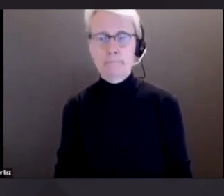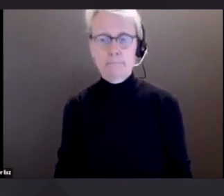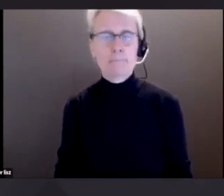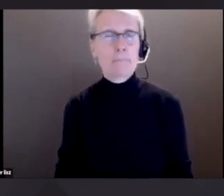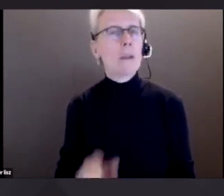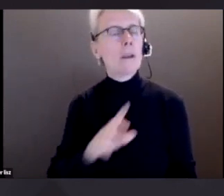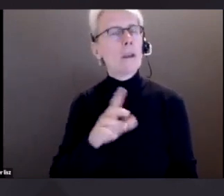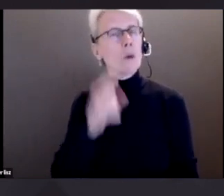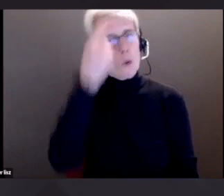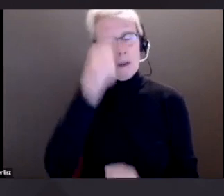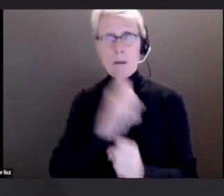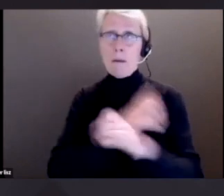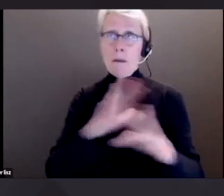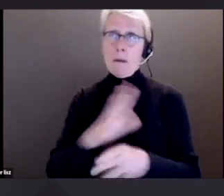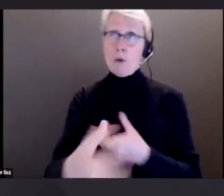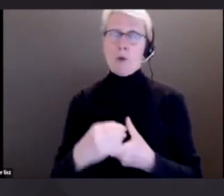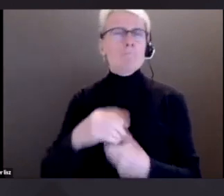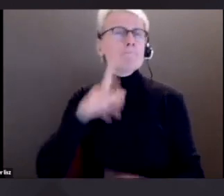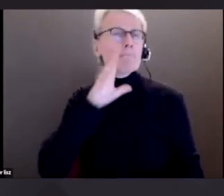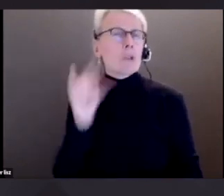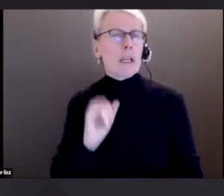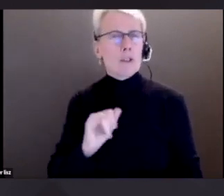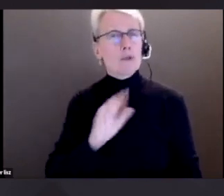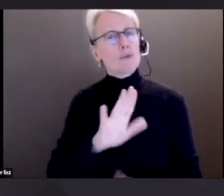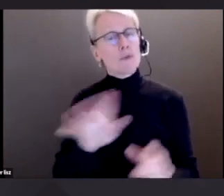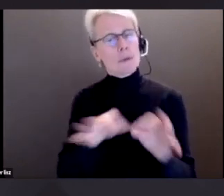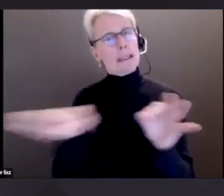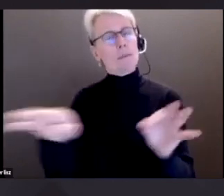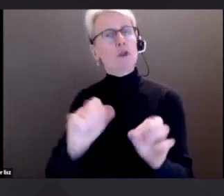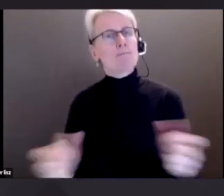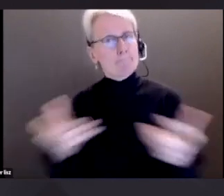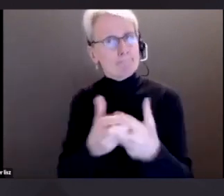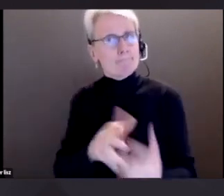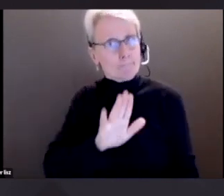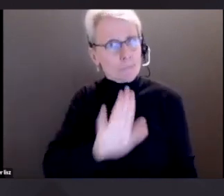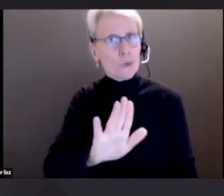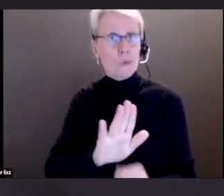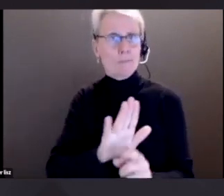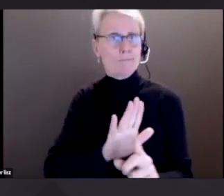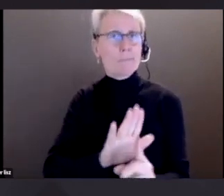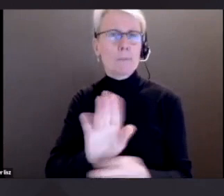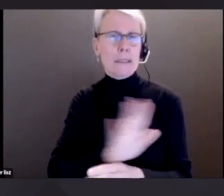to your business. Stating your values and approach around inclusion will ensure that candidates